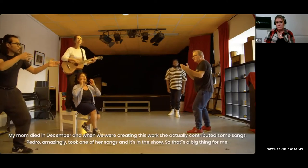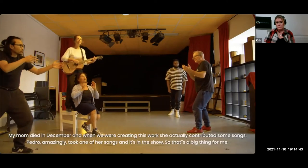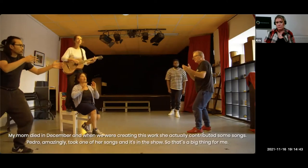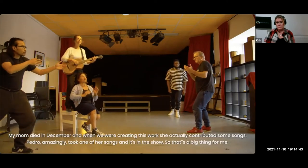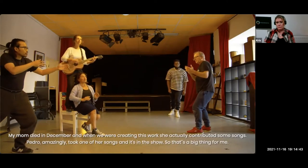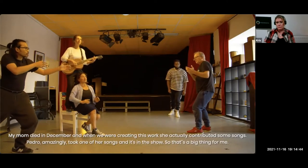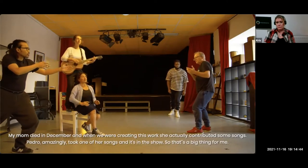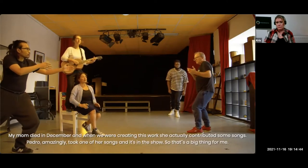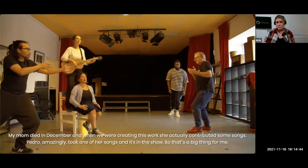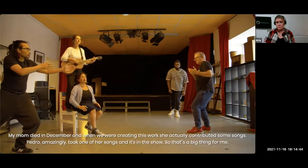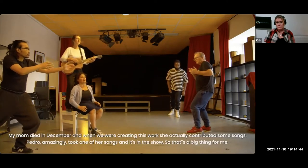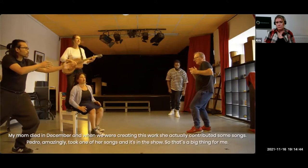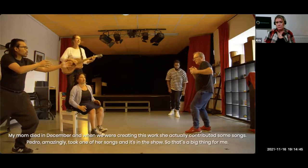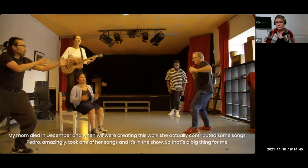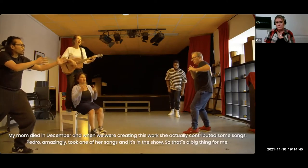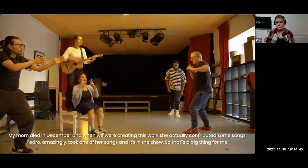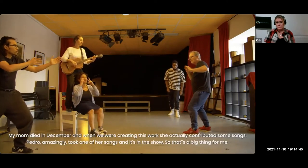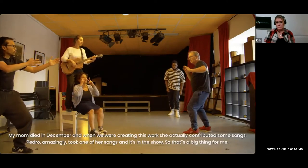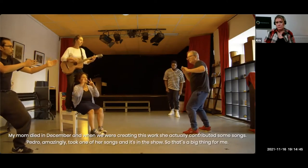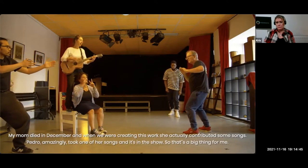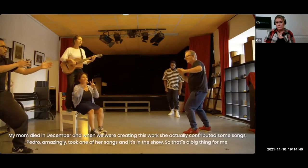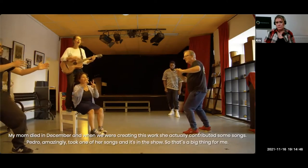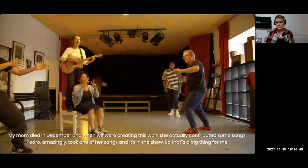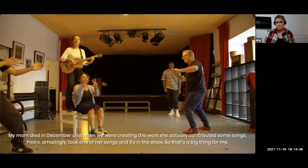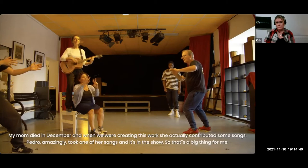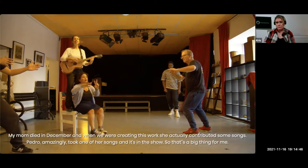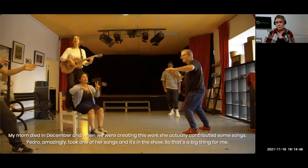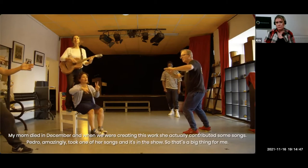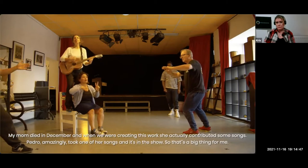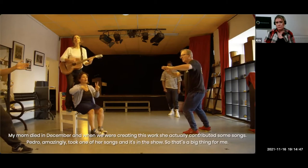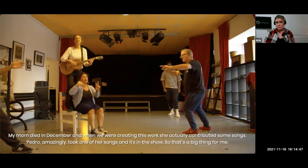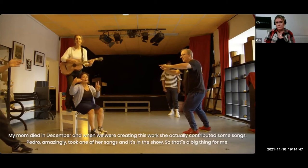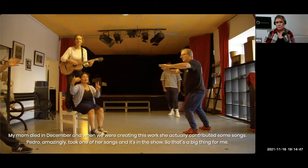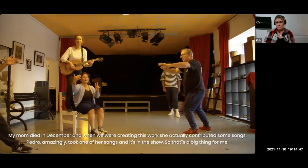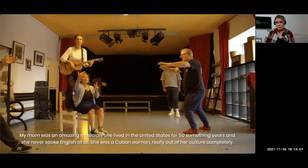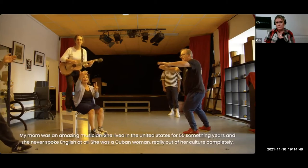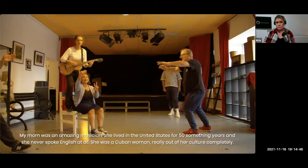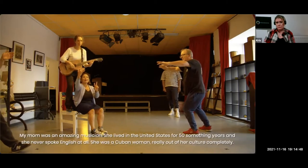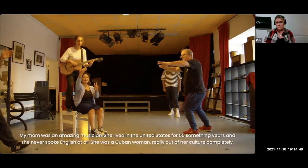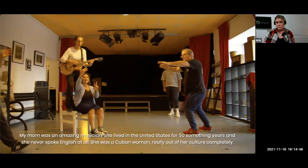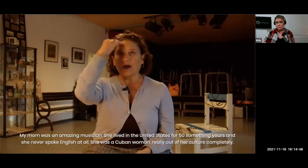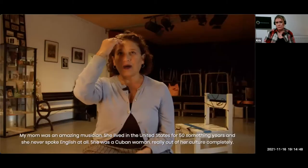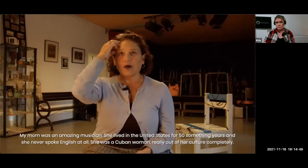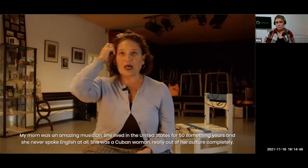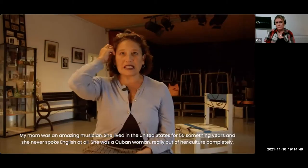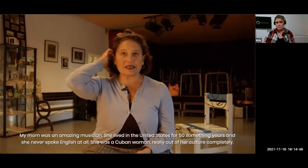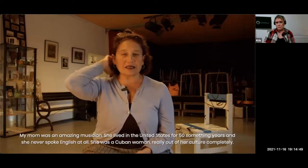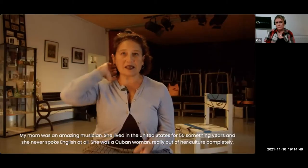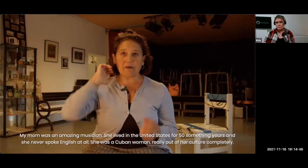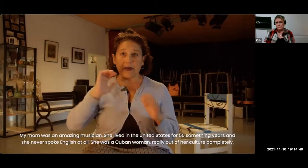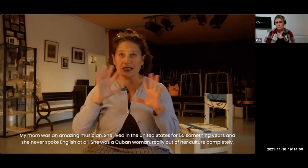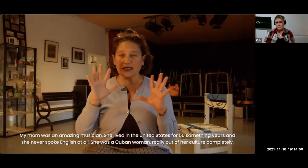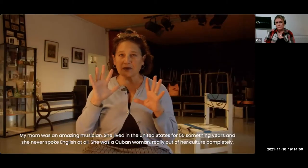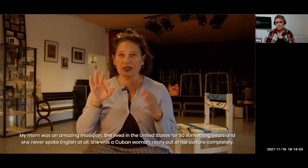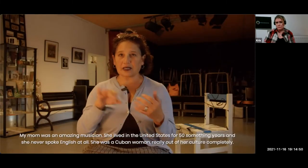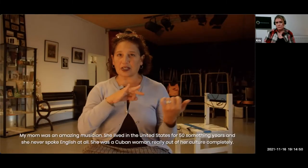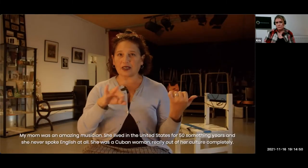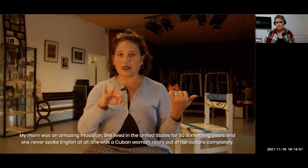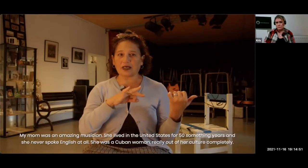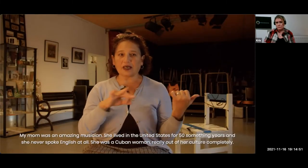(singing). Ivani...:... (Flute playing). (Flute playing) This is a story about the things that bring us together even when the world tears us apart.